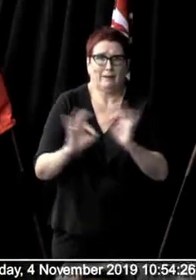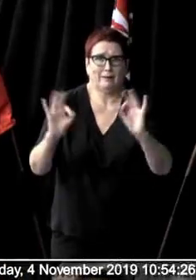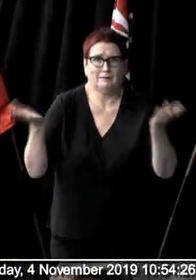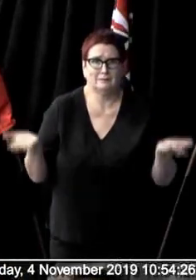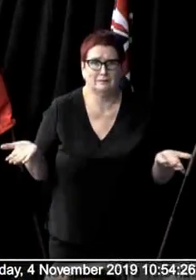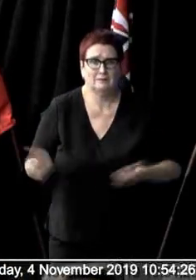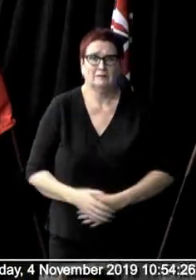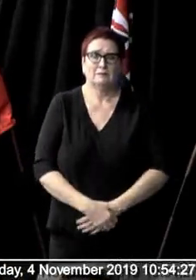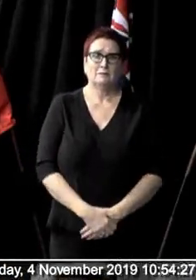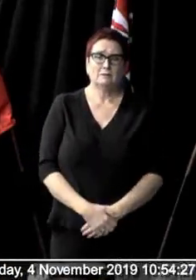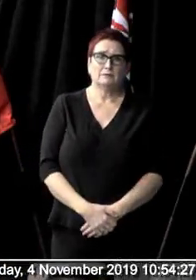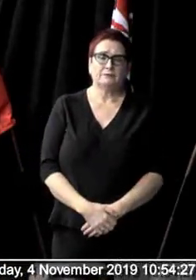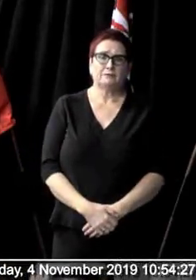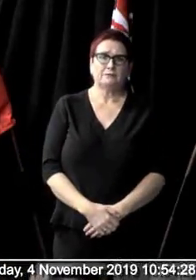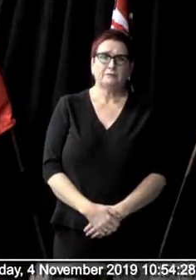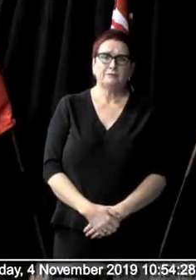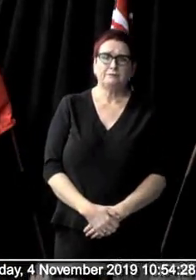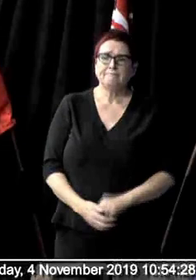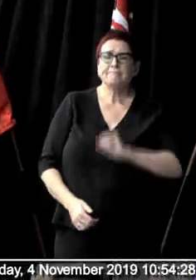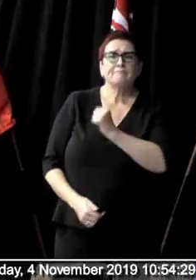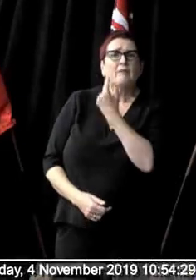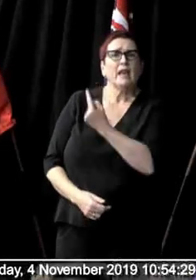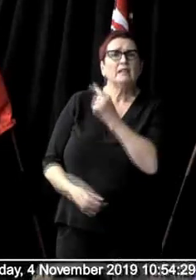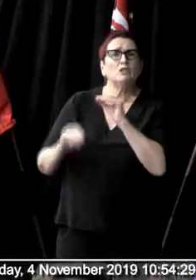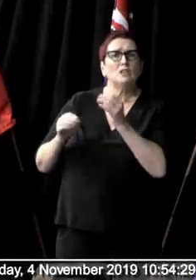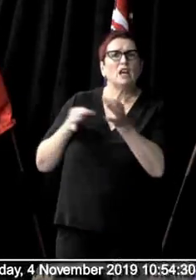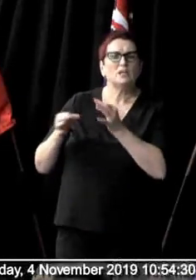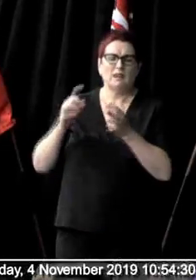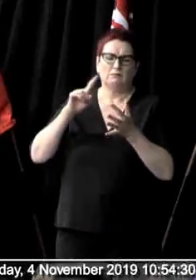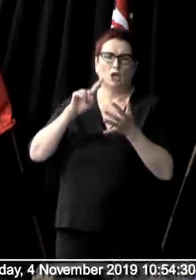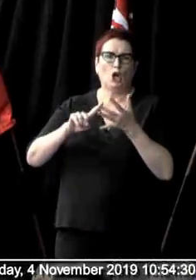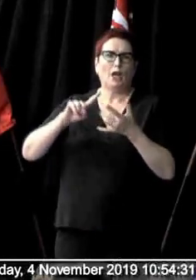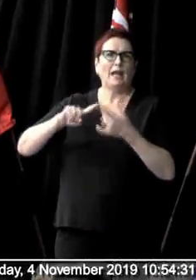An individual education plan was in place to support Charlotte and it was inadequate,